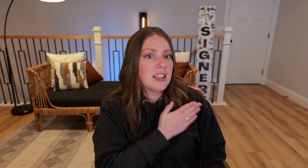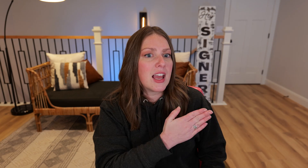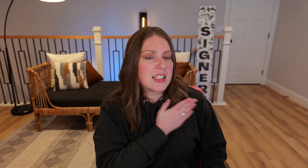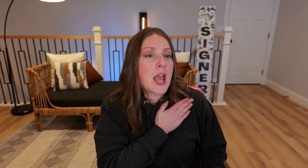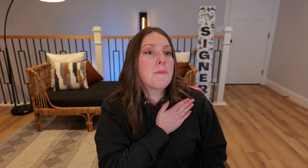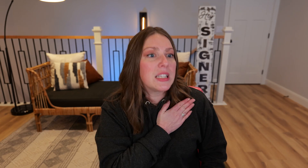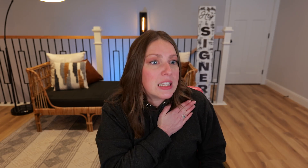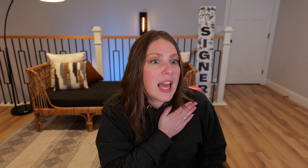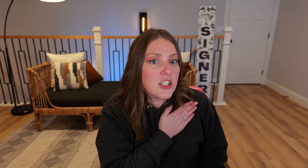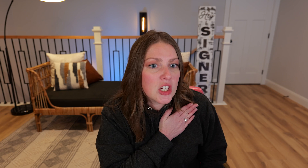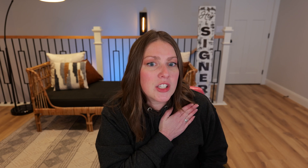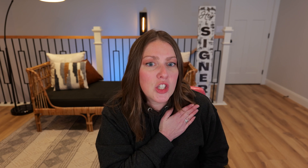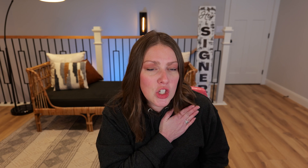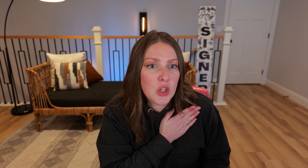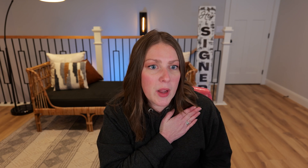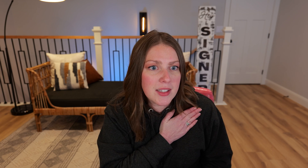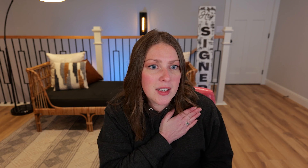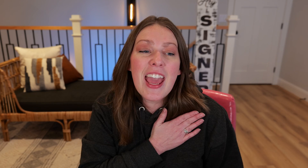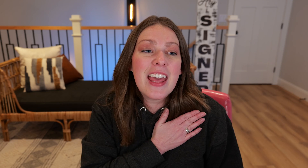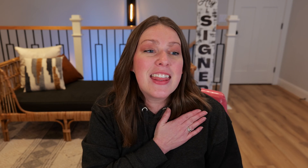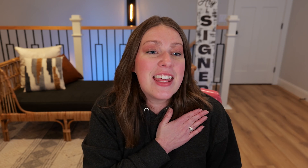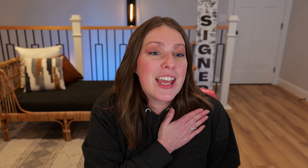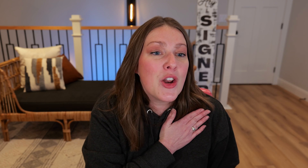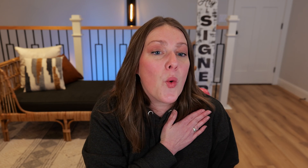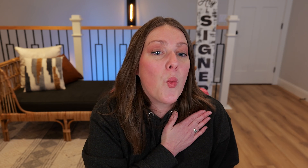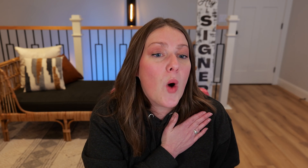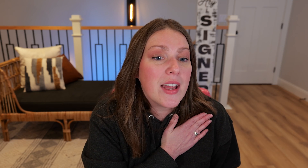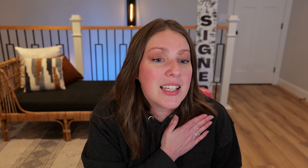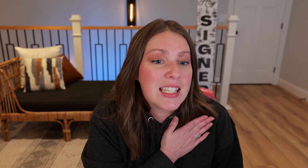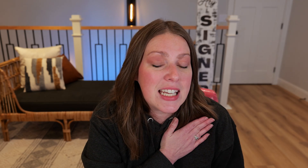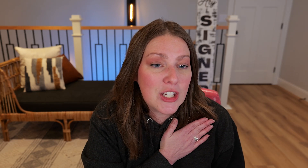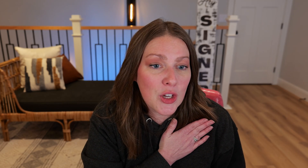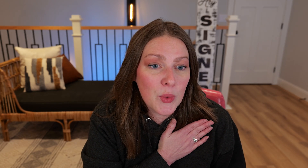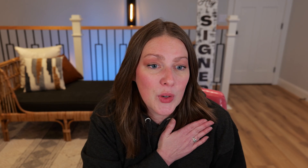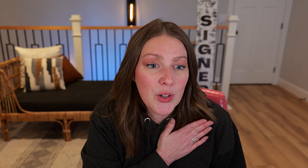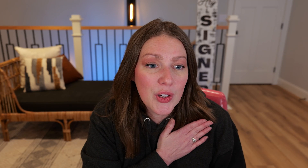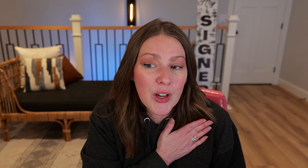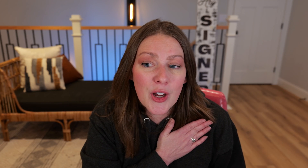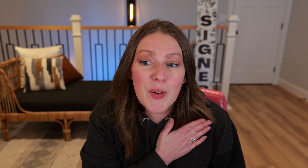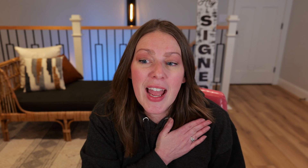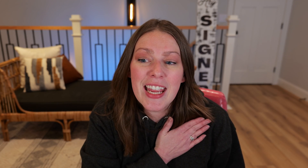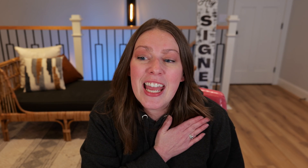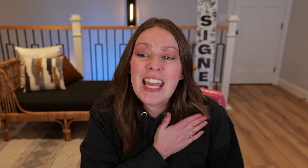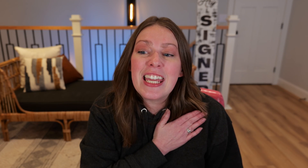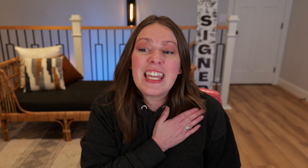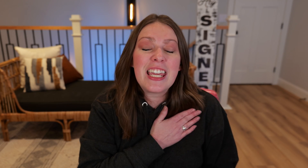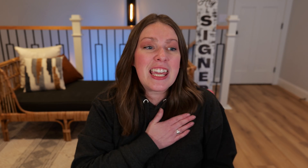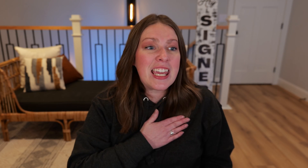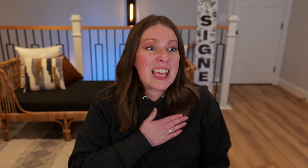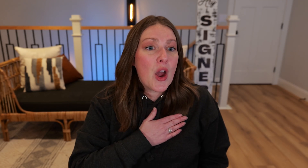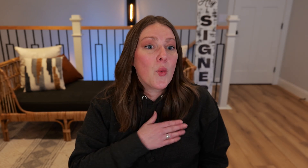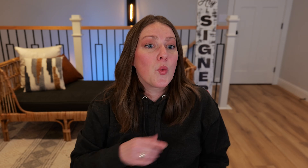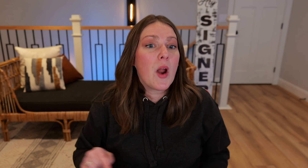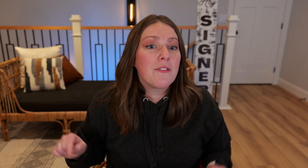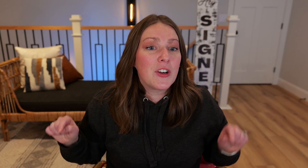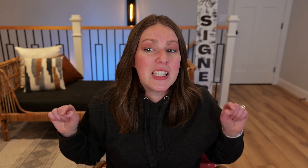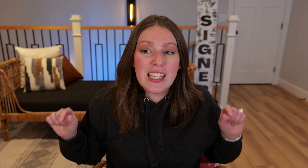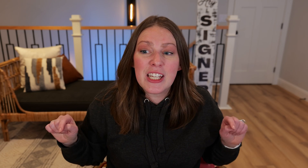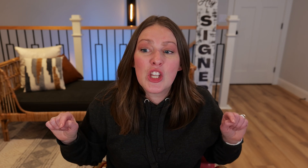Yes. And pledges to it. And then what does he do? All right. He references